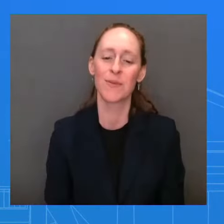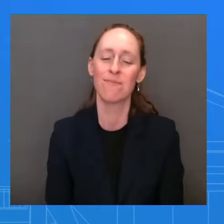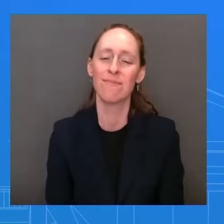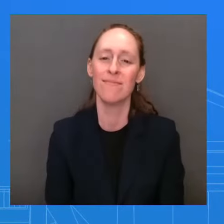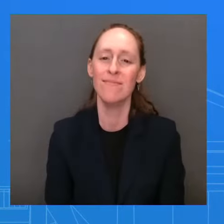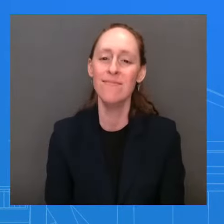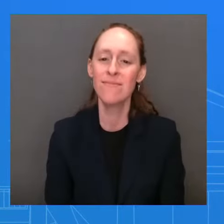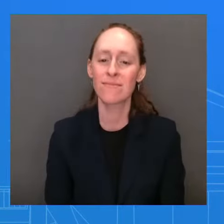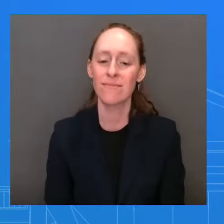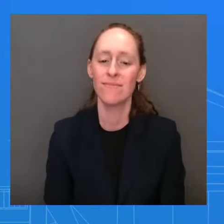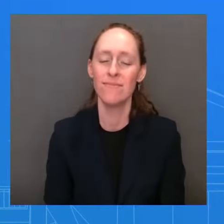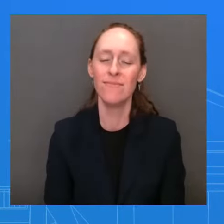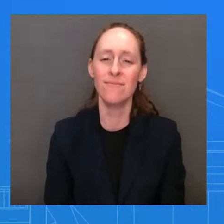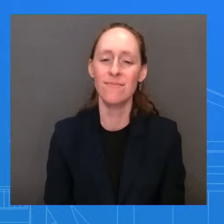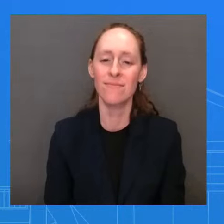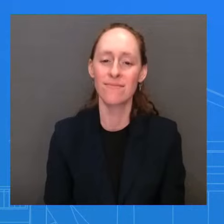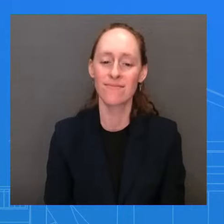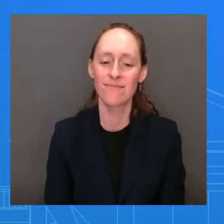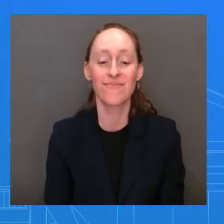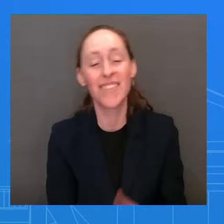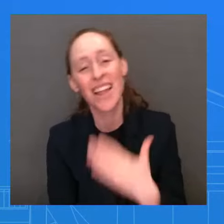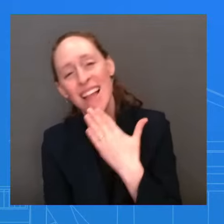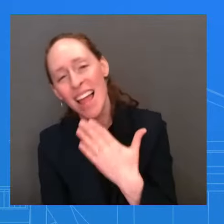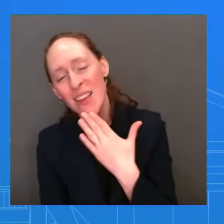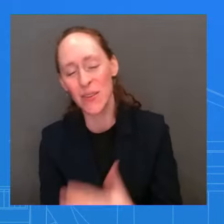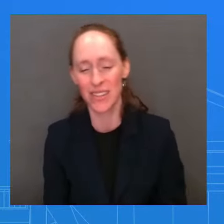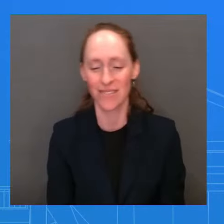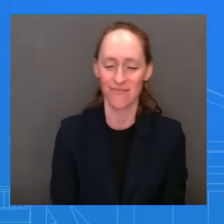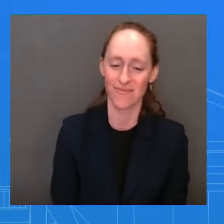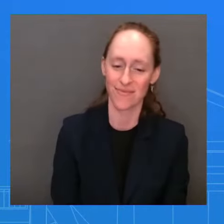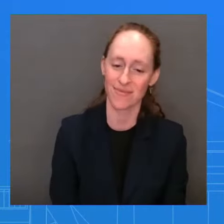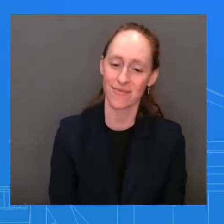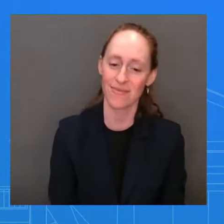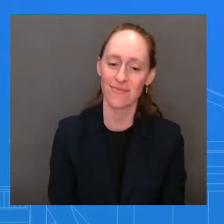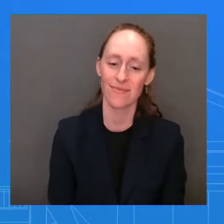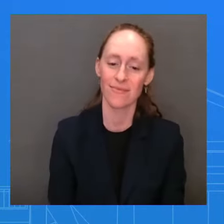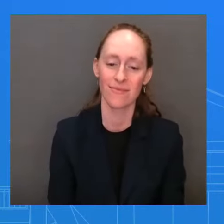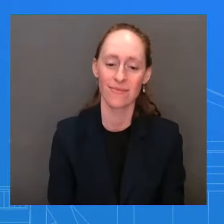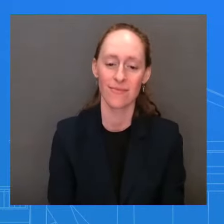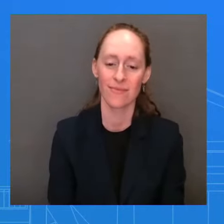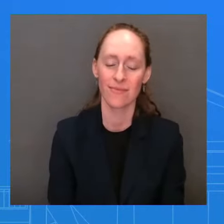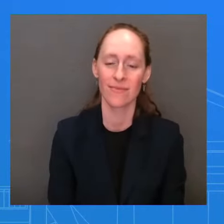All right, thank you. All right, thanks, everybody.